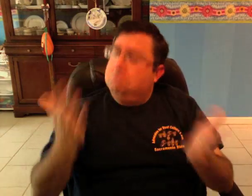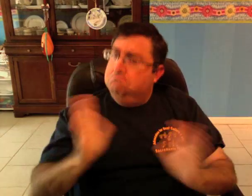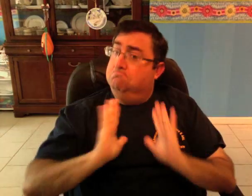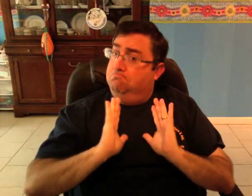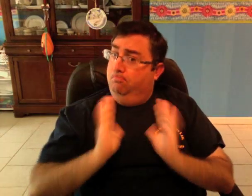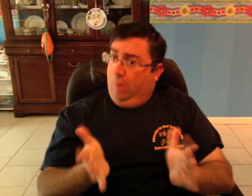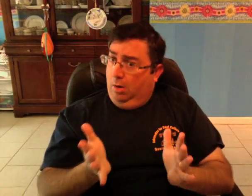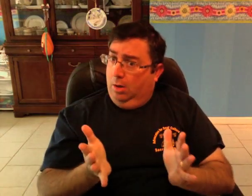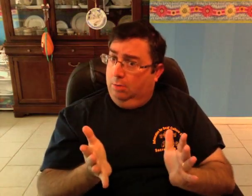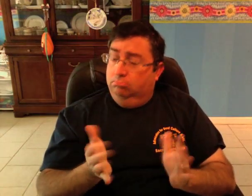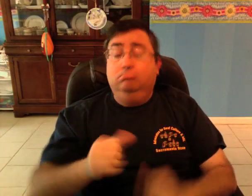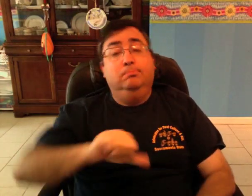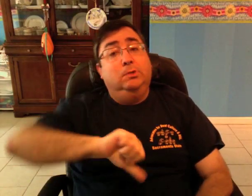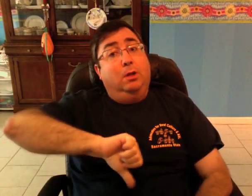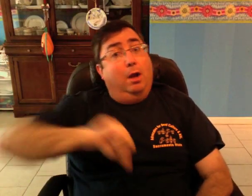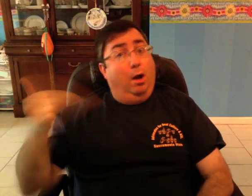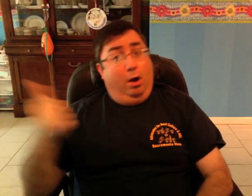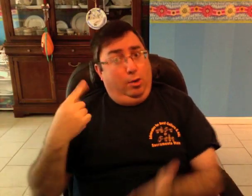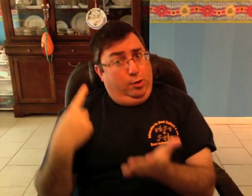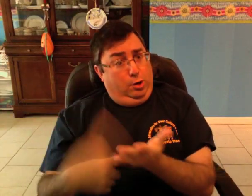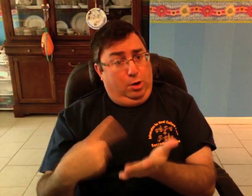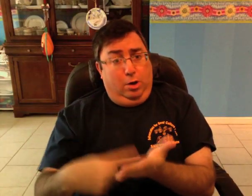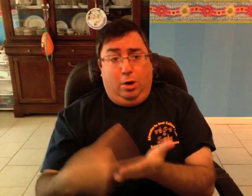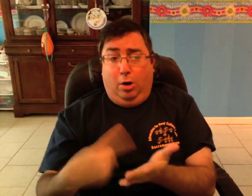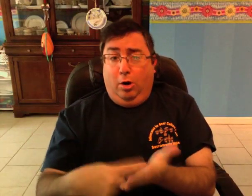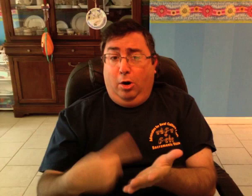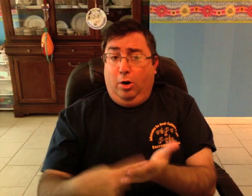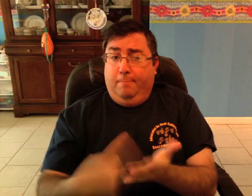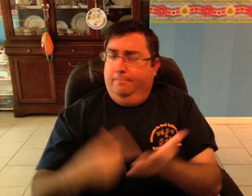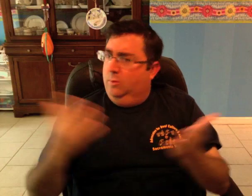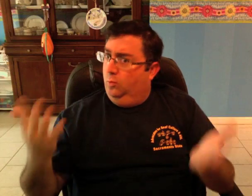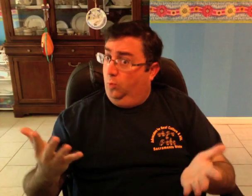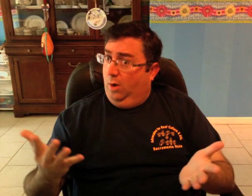that's fine. There is another argument that can be used: